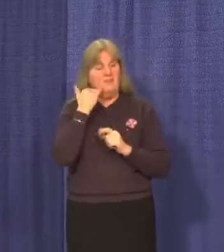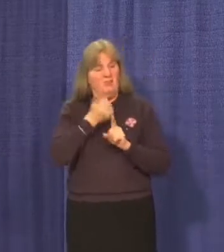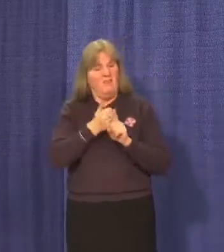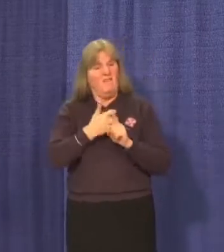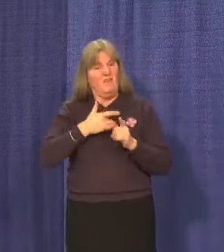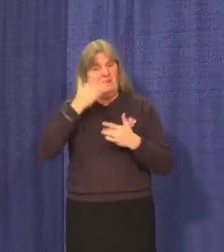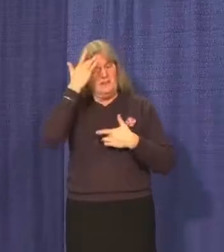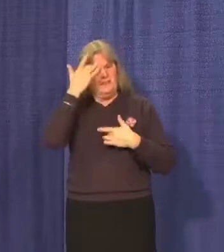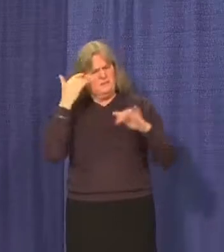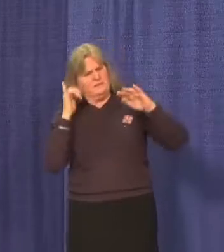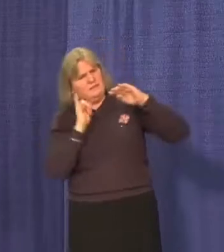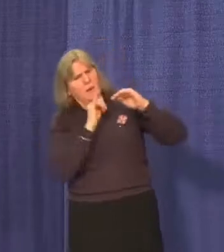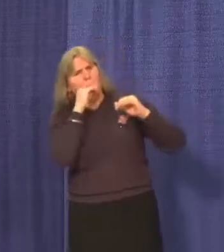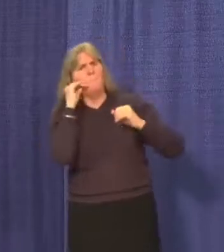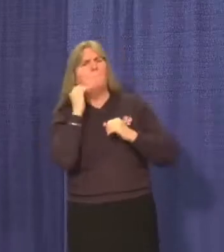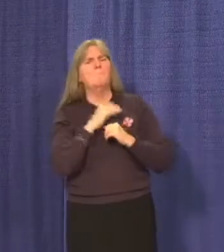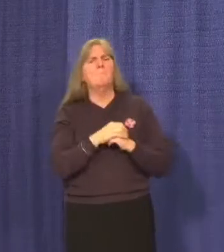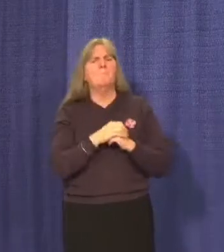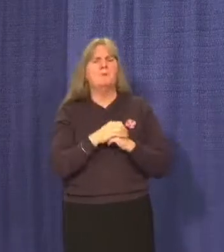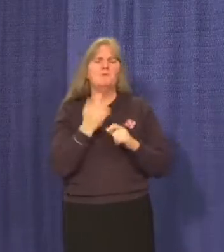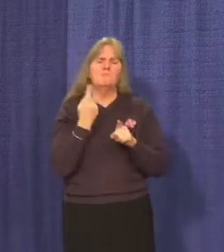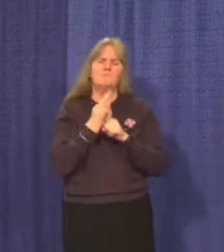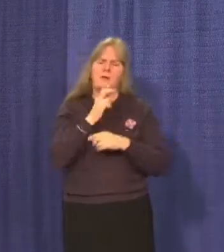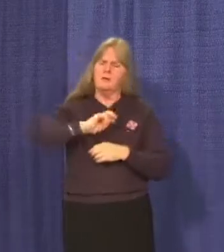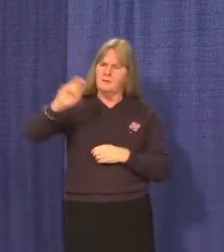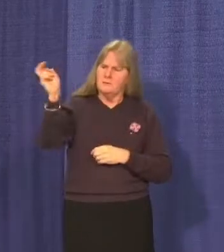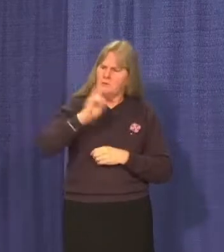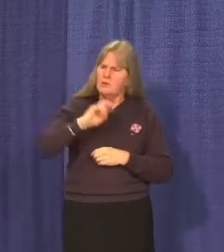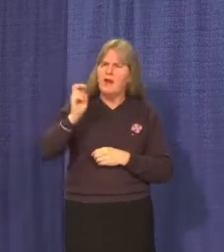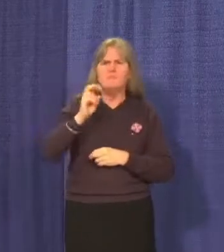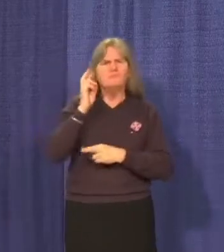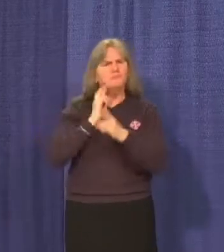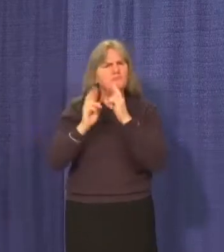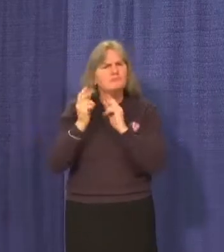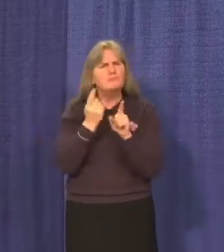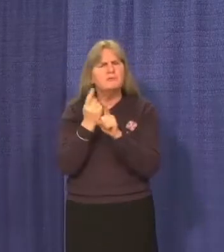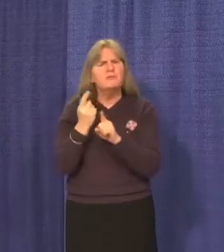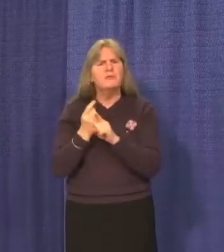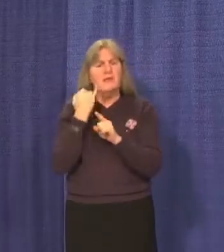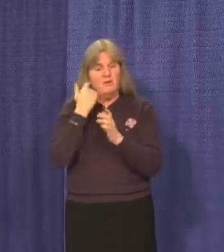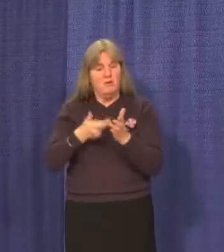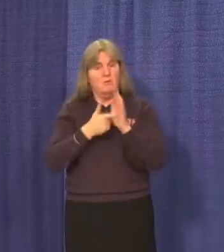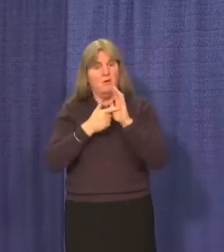distancing. Stay at home if you're sick. Travel responsibly and respectfully.